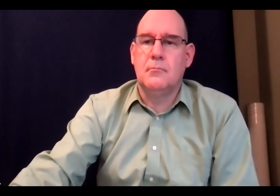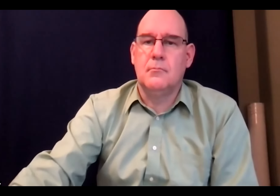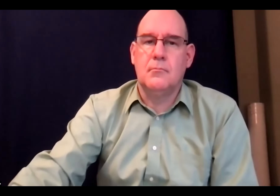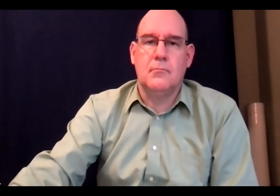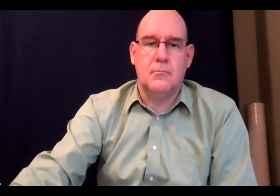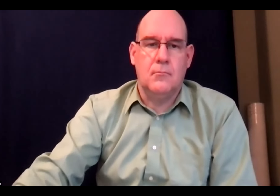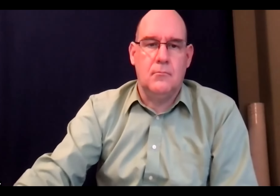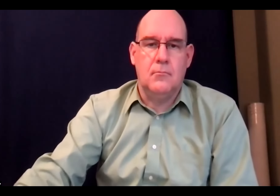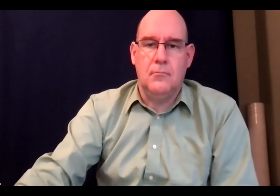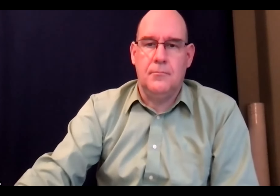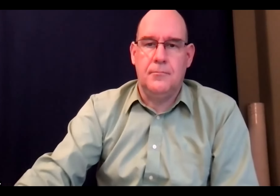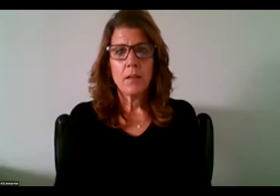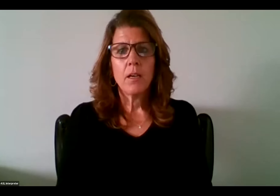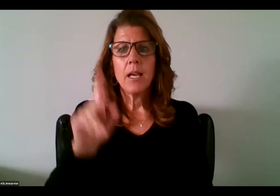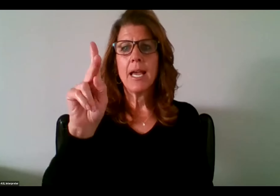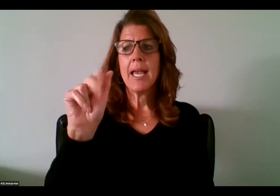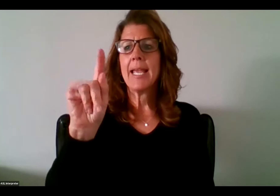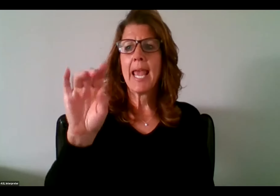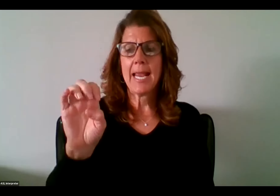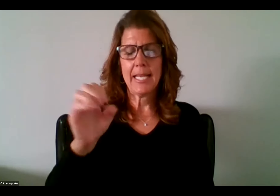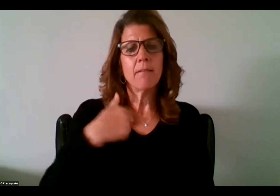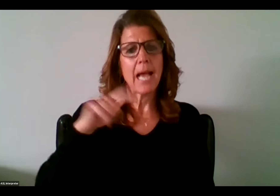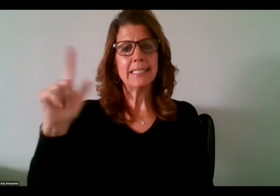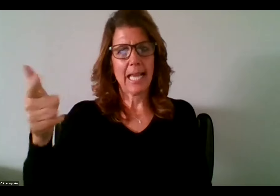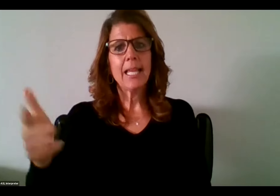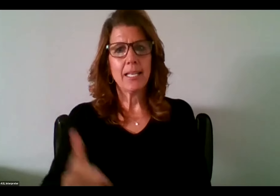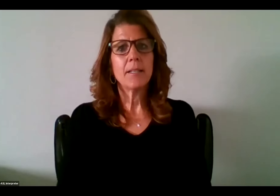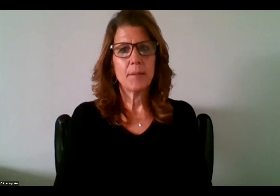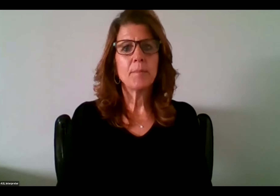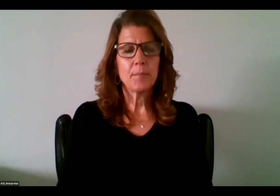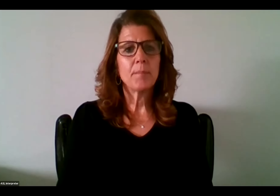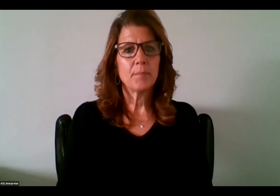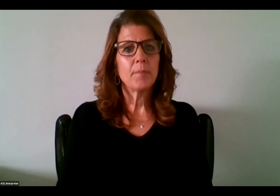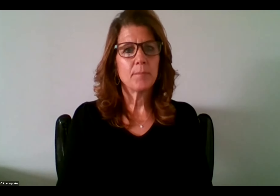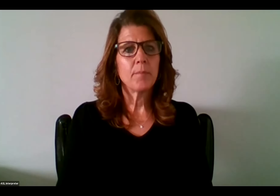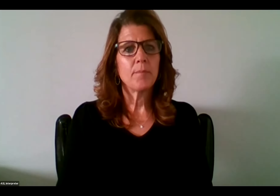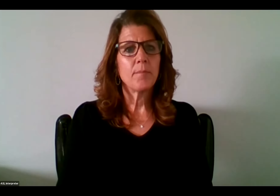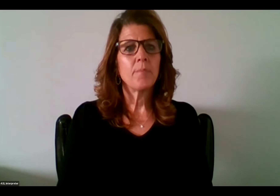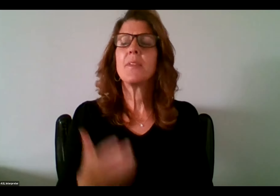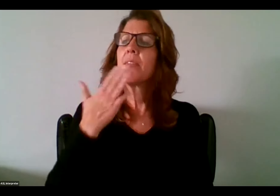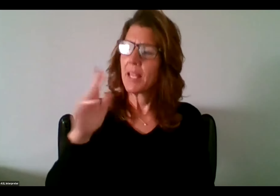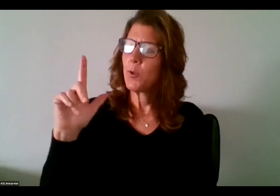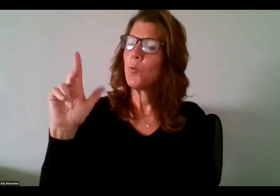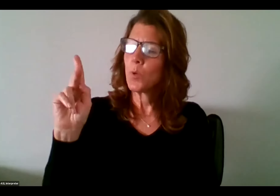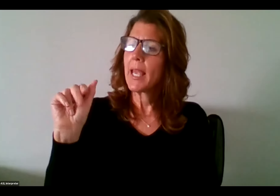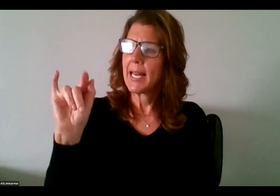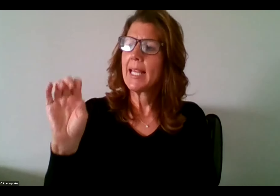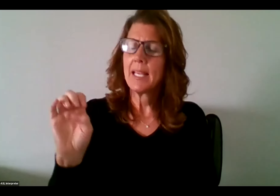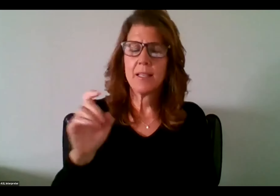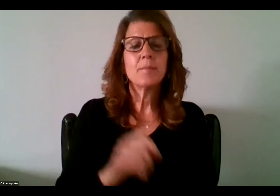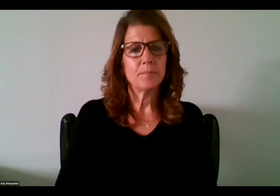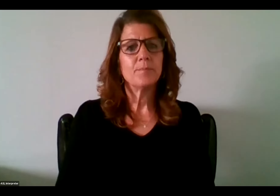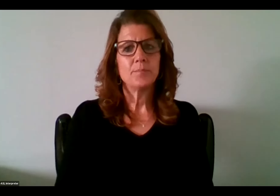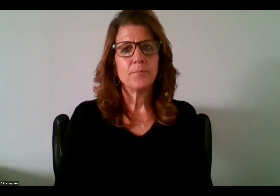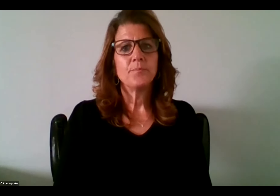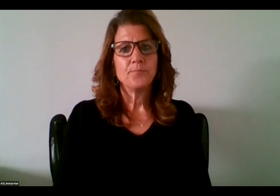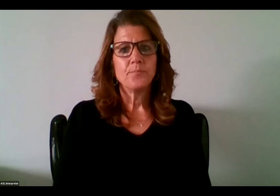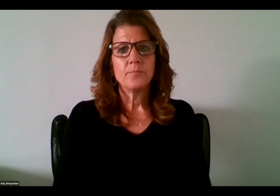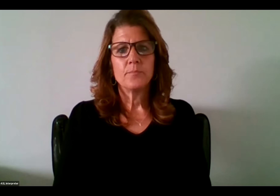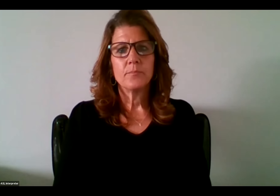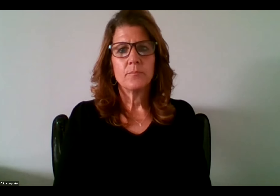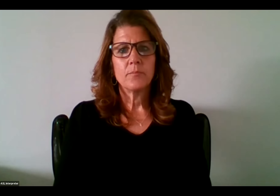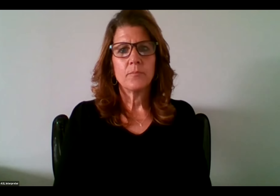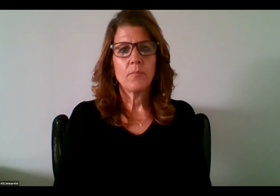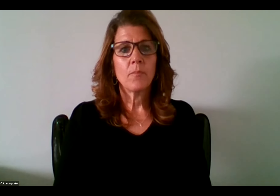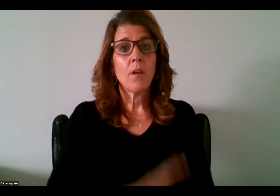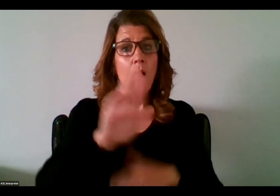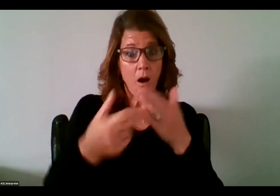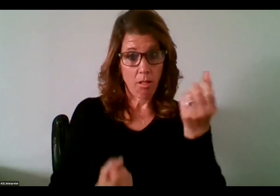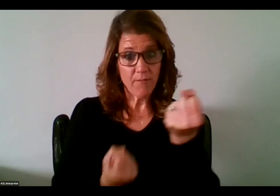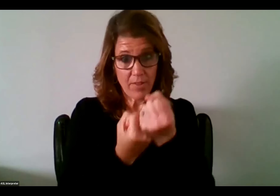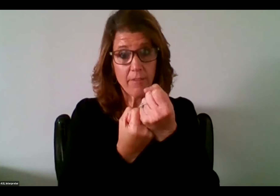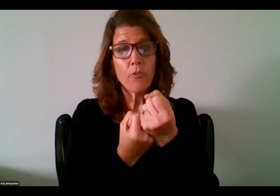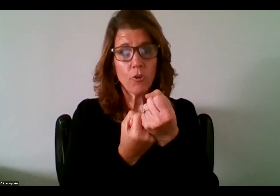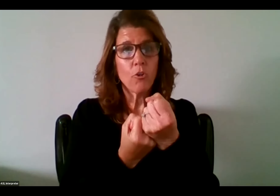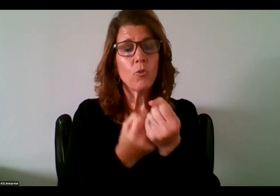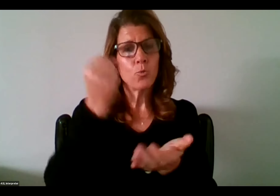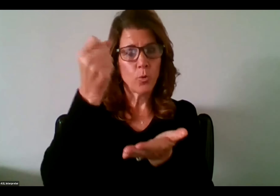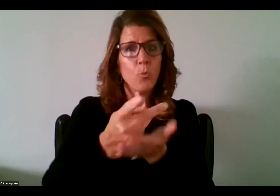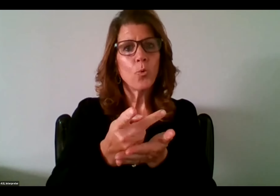This is Katie I second the motion. Thank you Katie. All in favor of approving the March